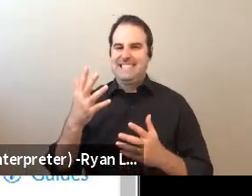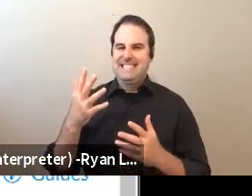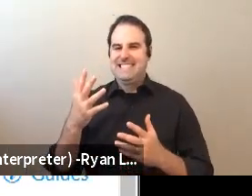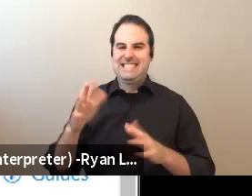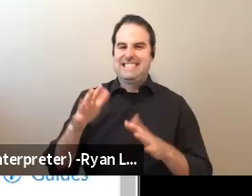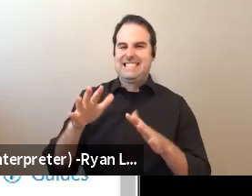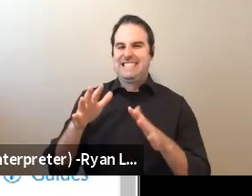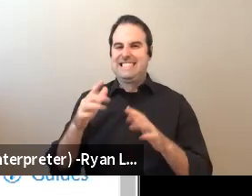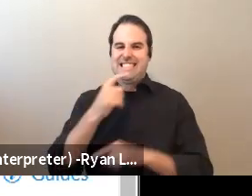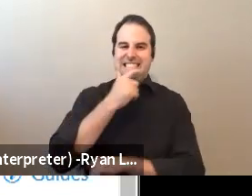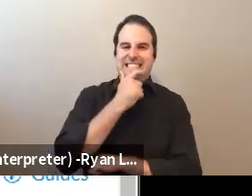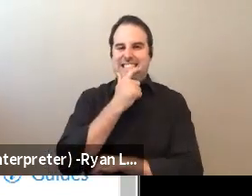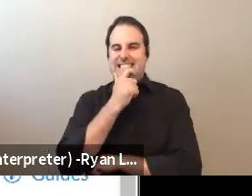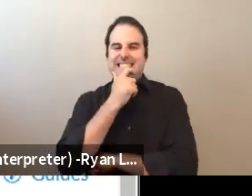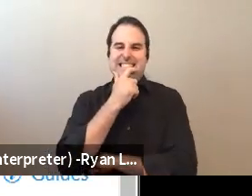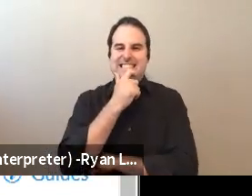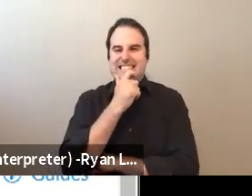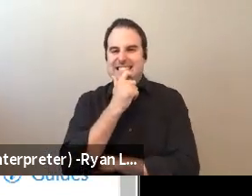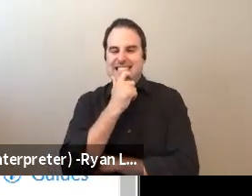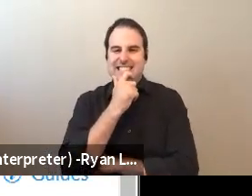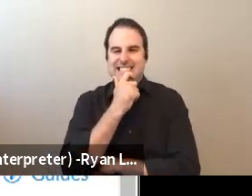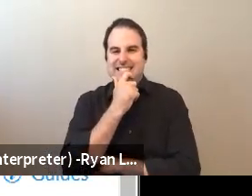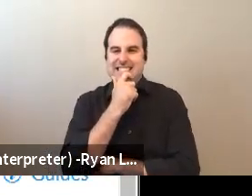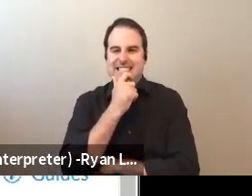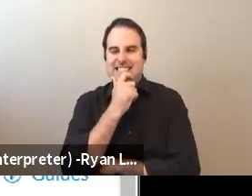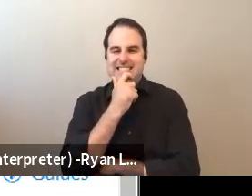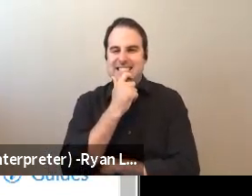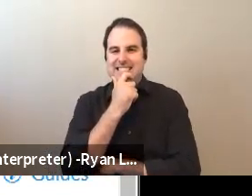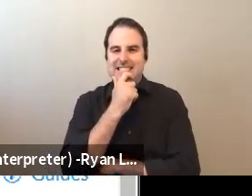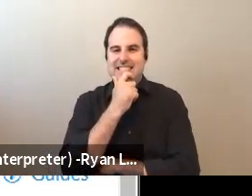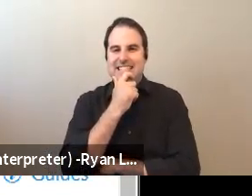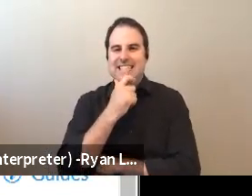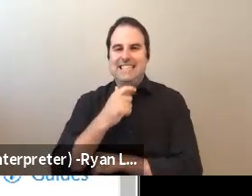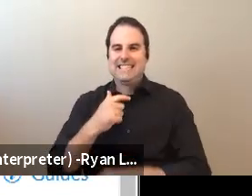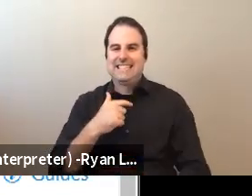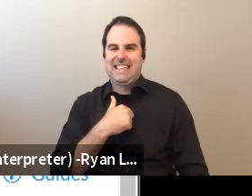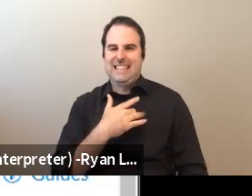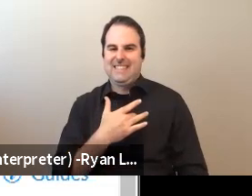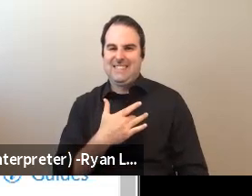Sally Potter: I think I don't know if that's, I would say that's probably not 100% legal